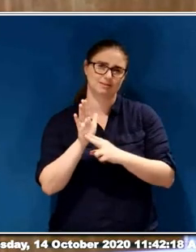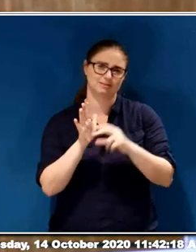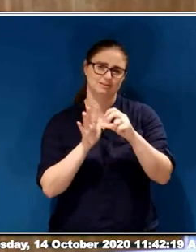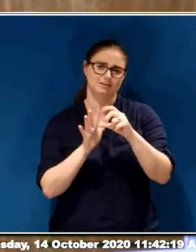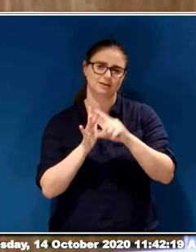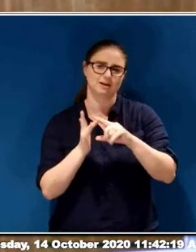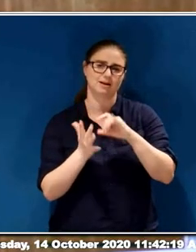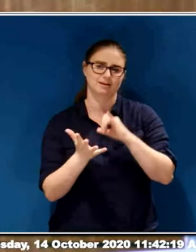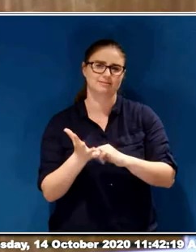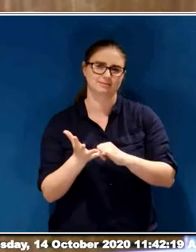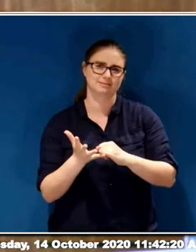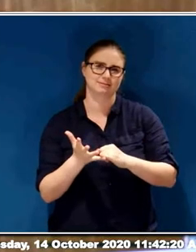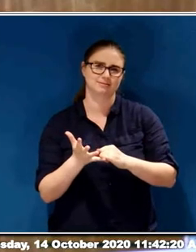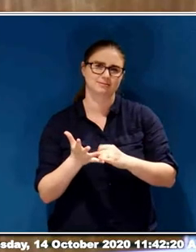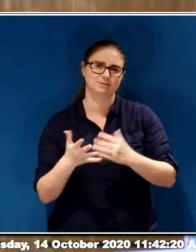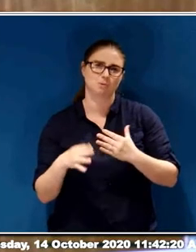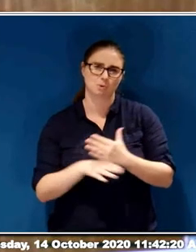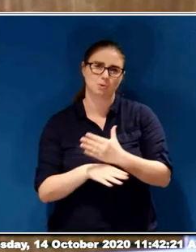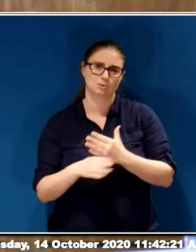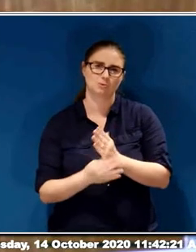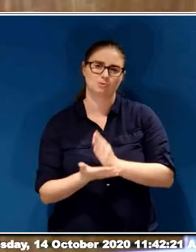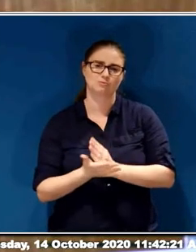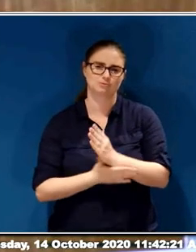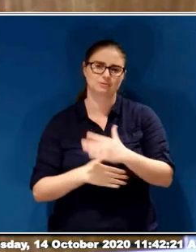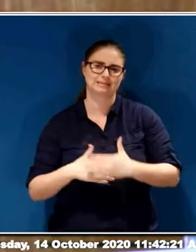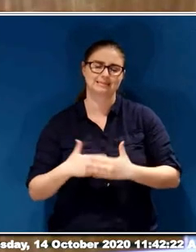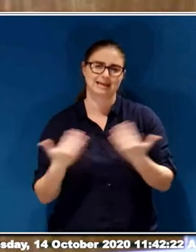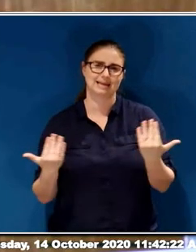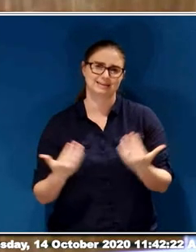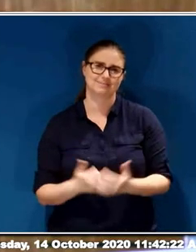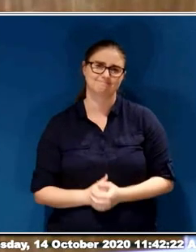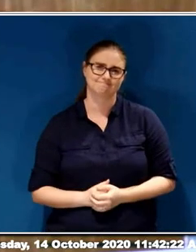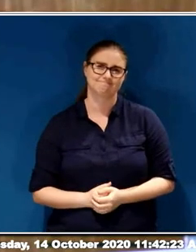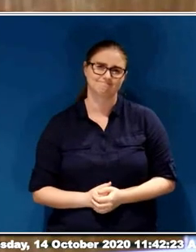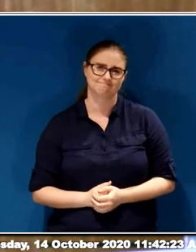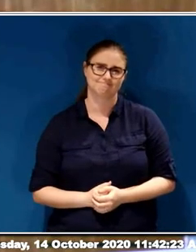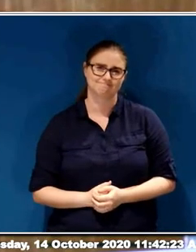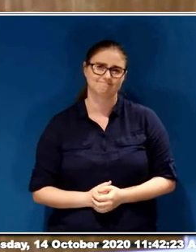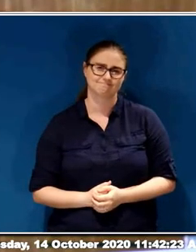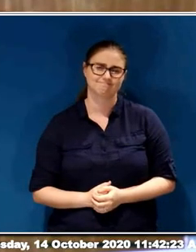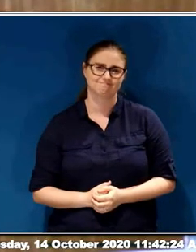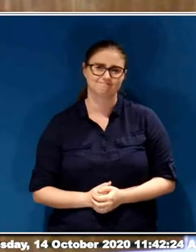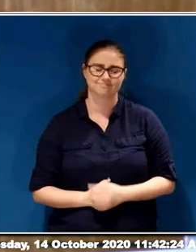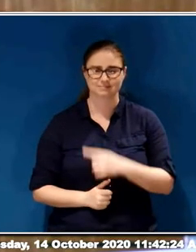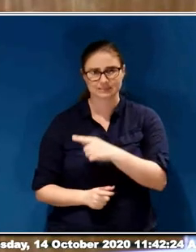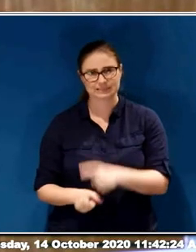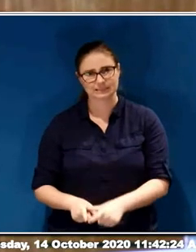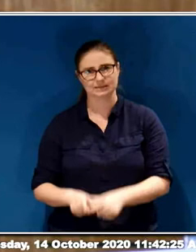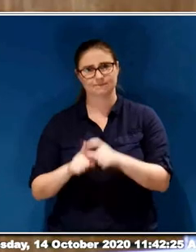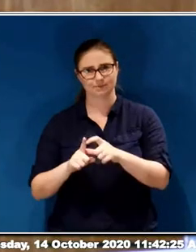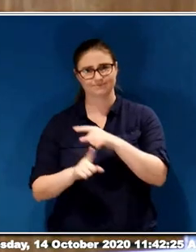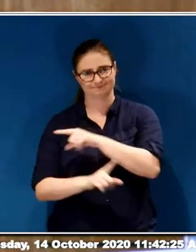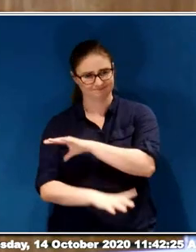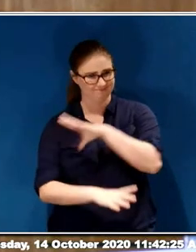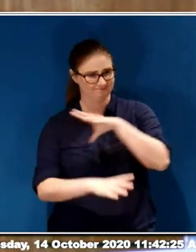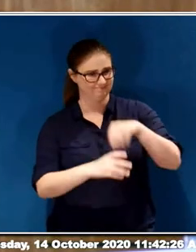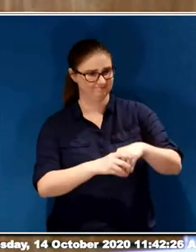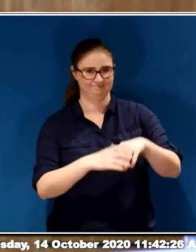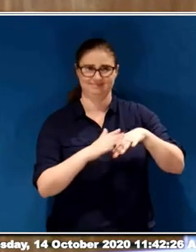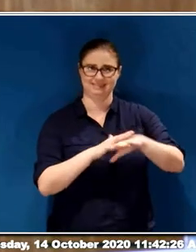get him to engage in society, in basic daily activities that most teenagers